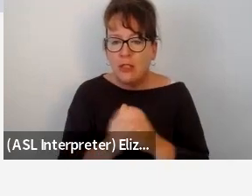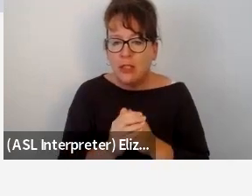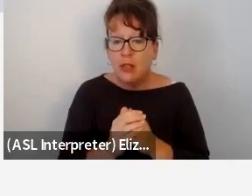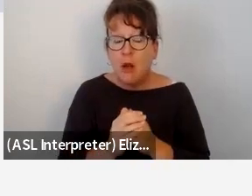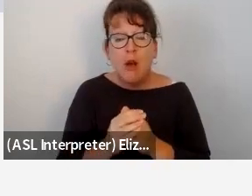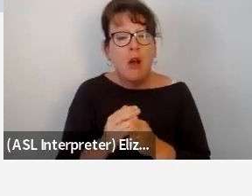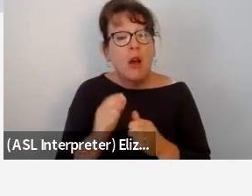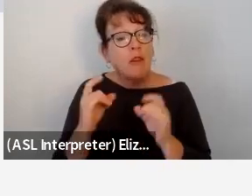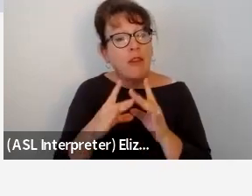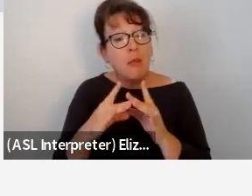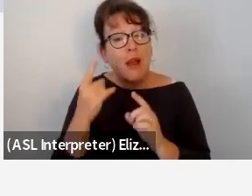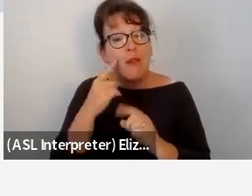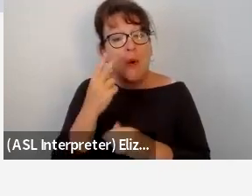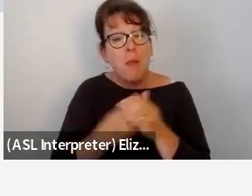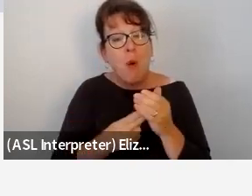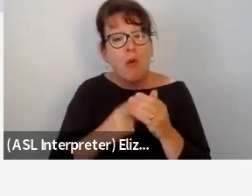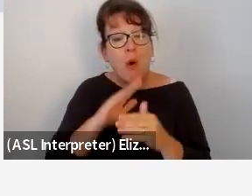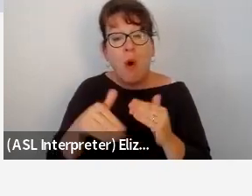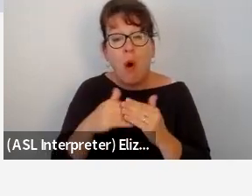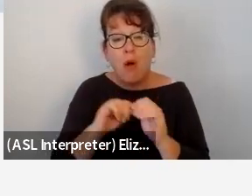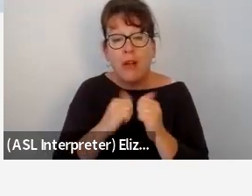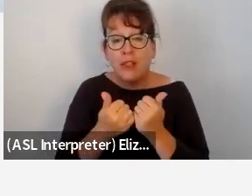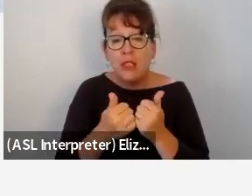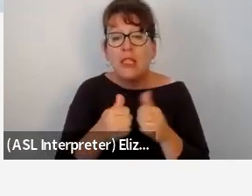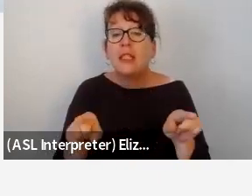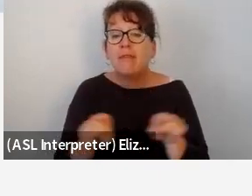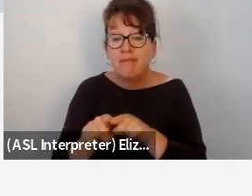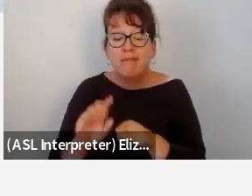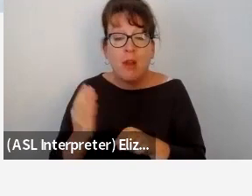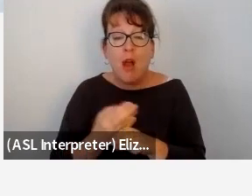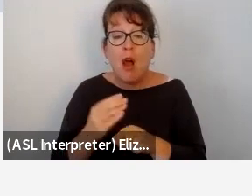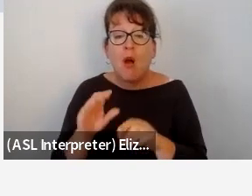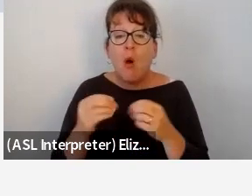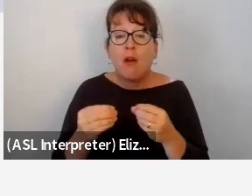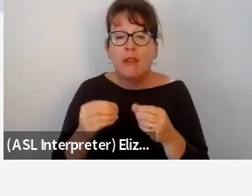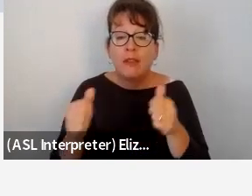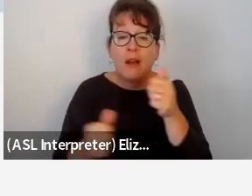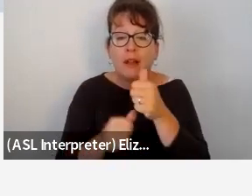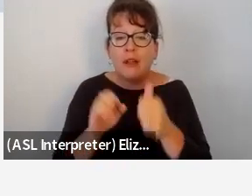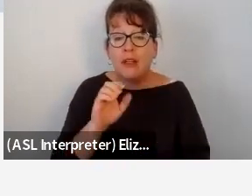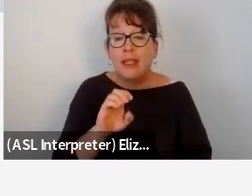We are working and we are working very hard to release this notice of funding opportunity in